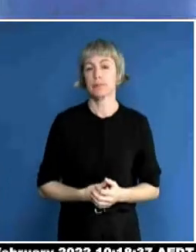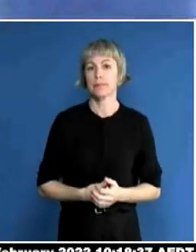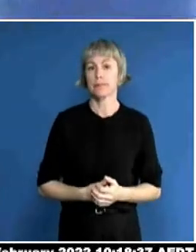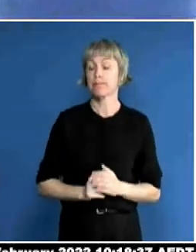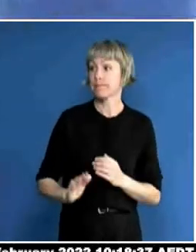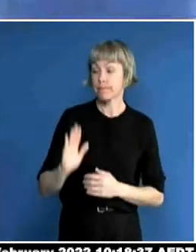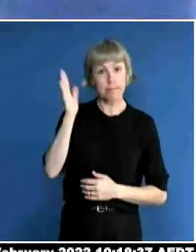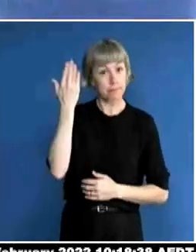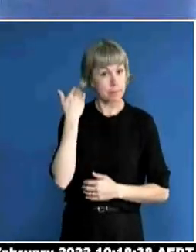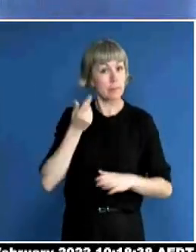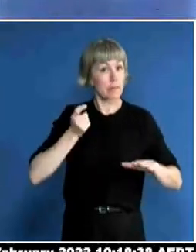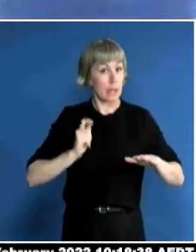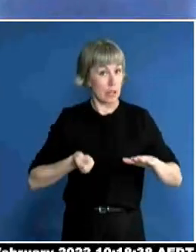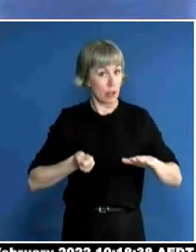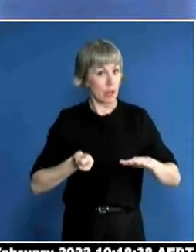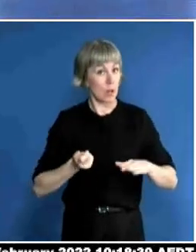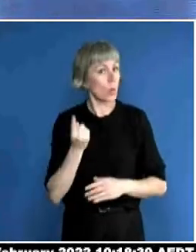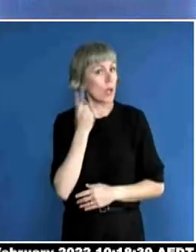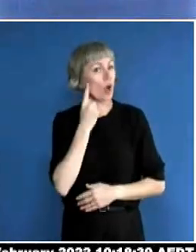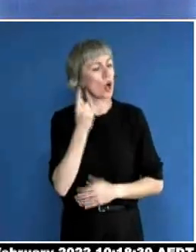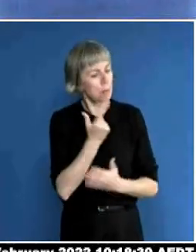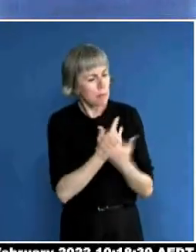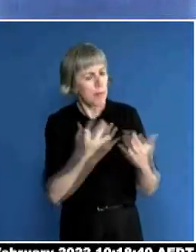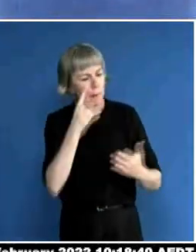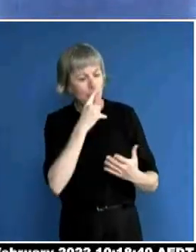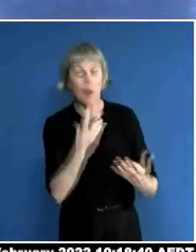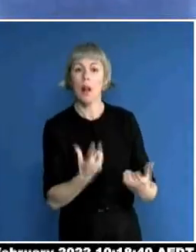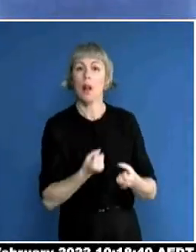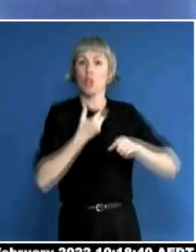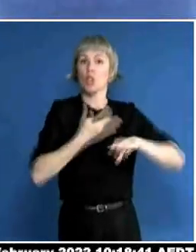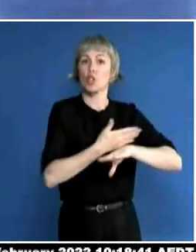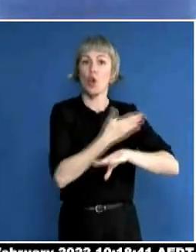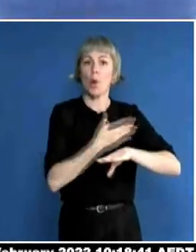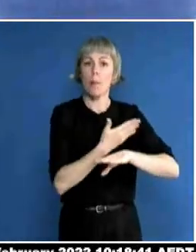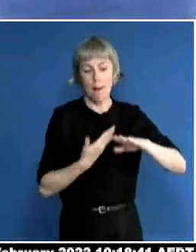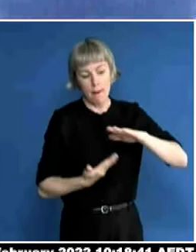providers and about some positive experiences of the DES system.